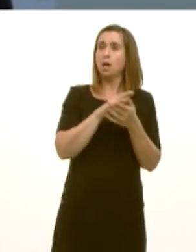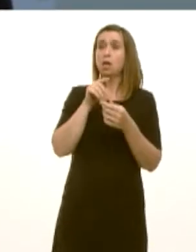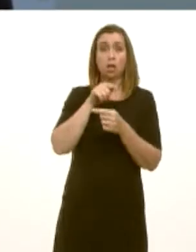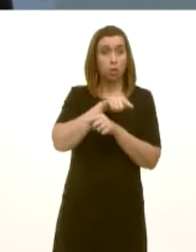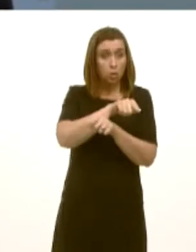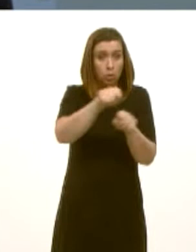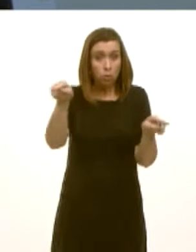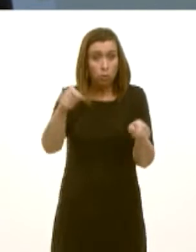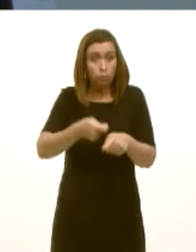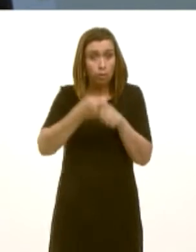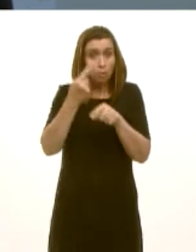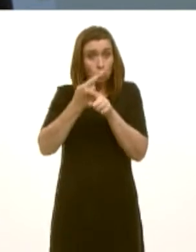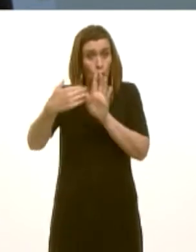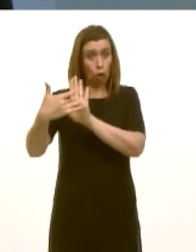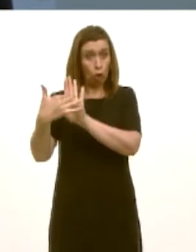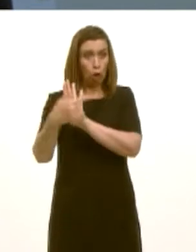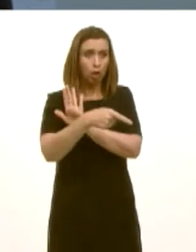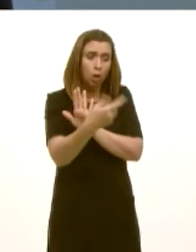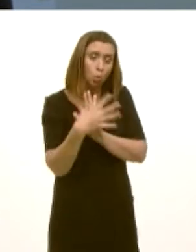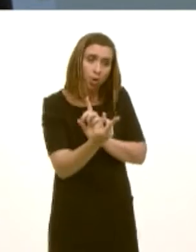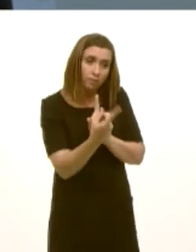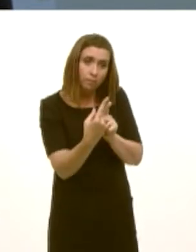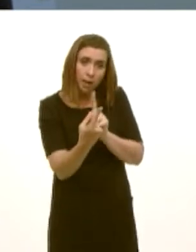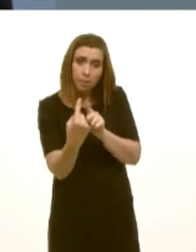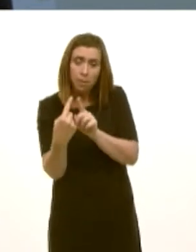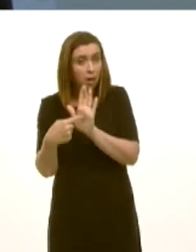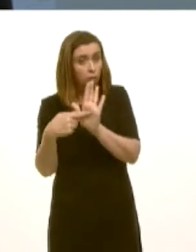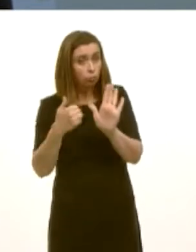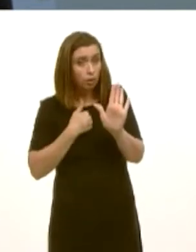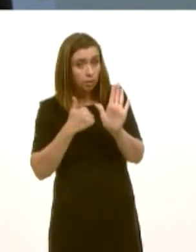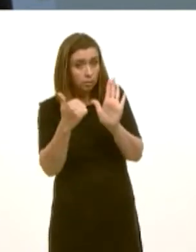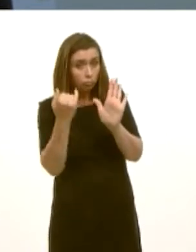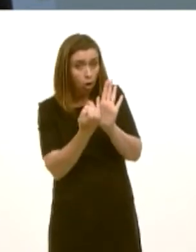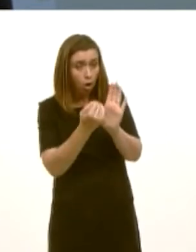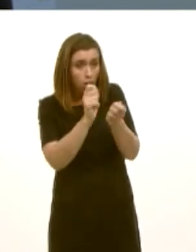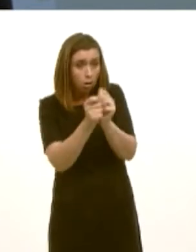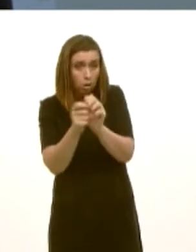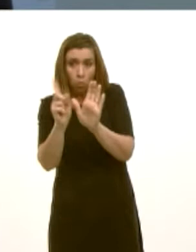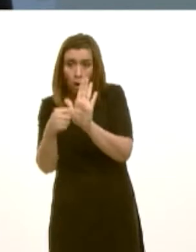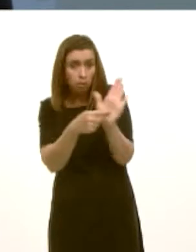do have the opportunity to comment on and correct the record. This is what Iím seeking from you today, First Minister.